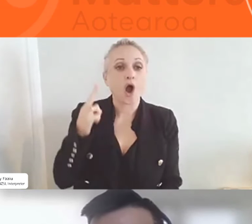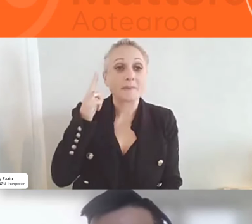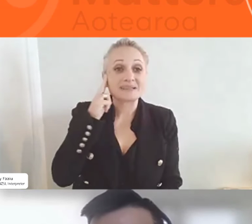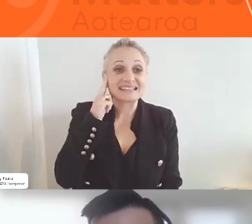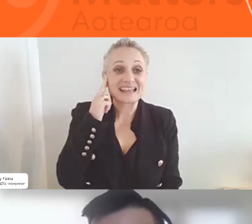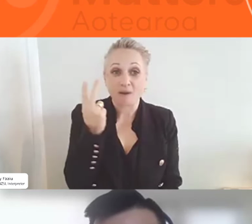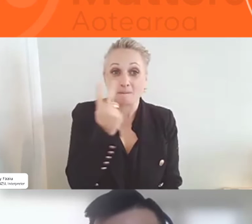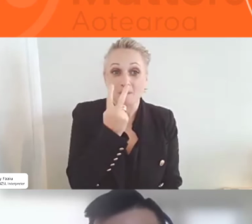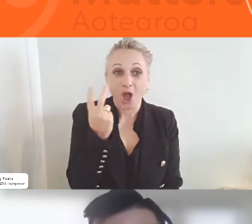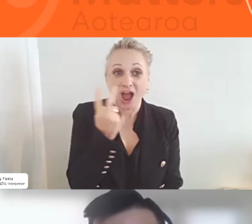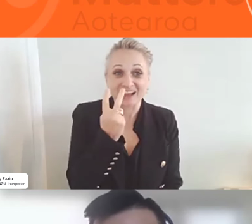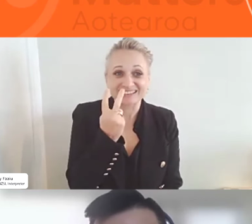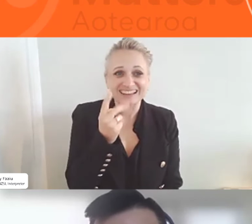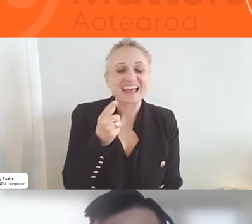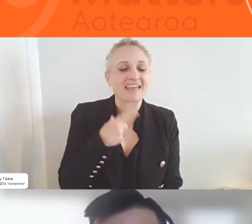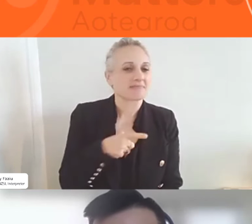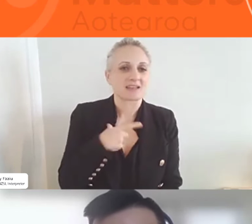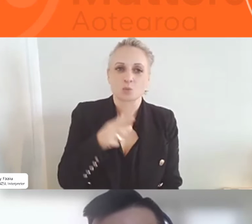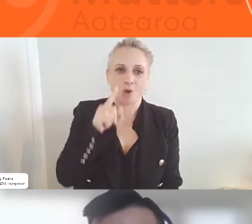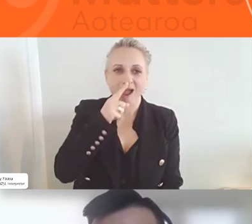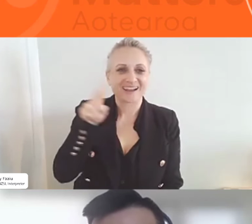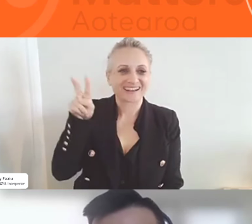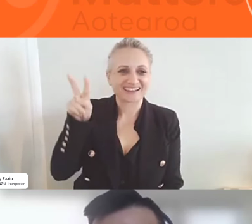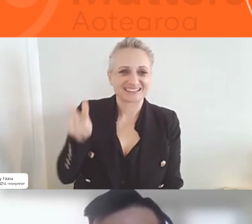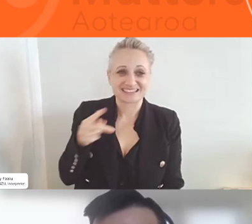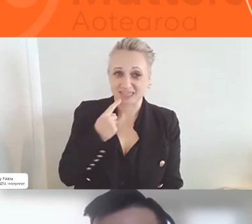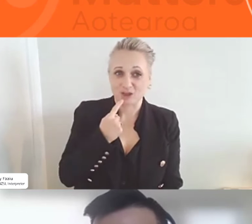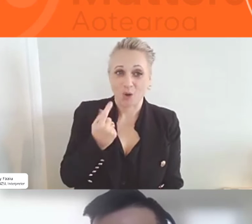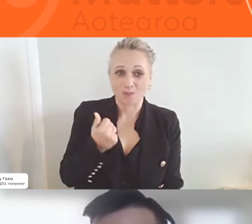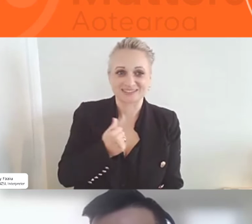not following comments. So thank you Thanh, if we can go on to George,